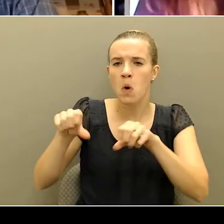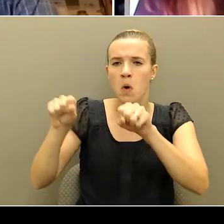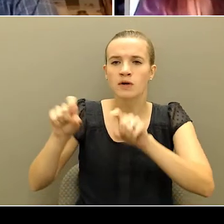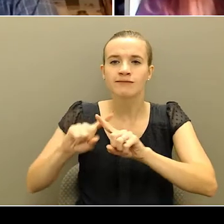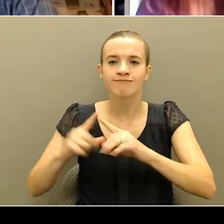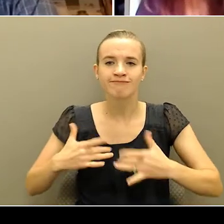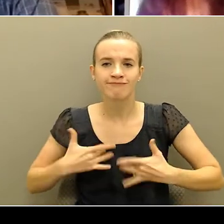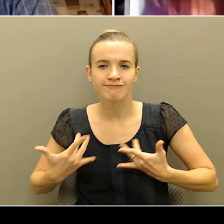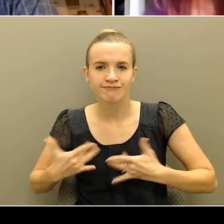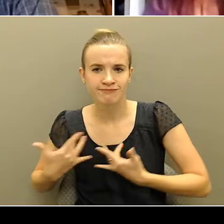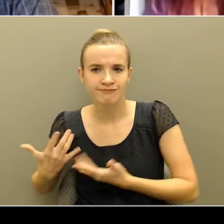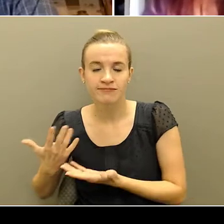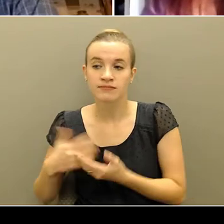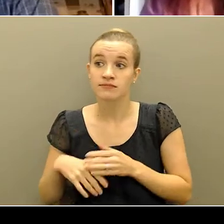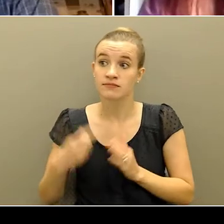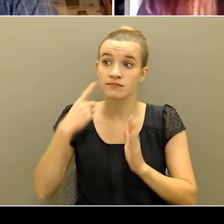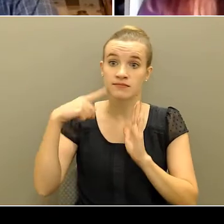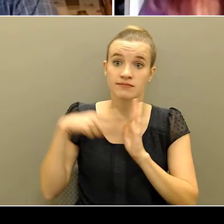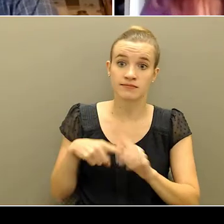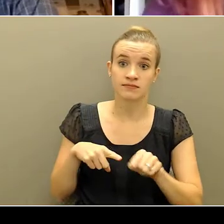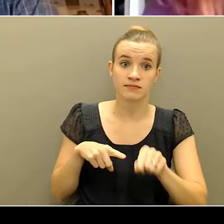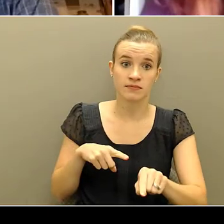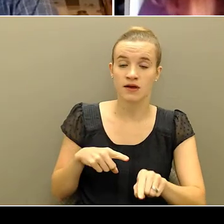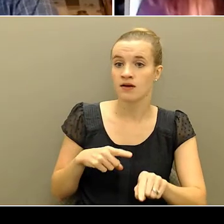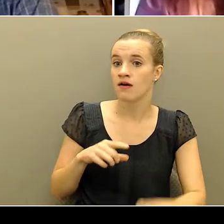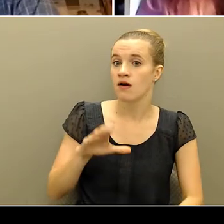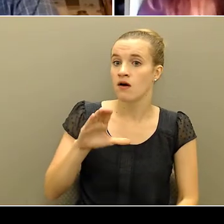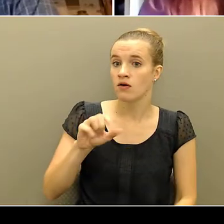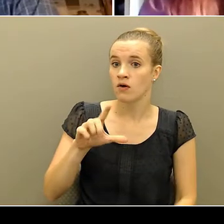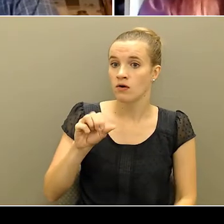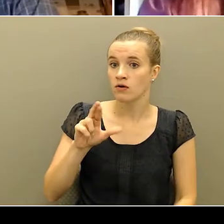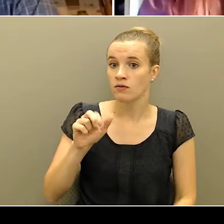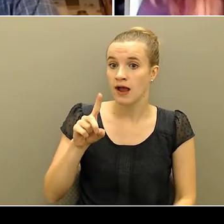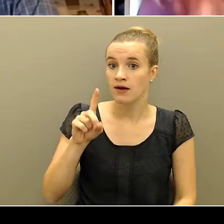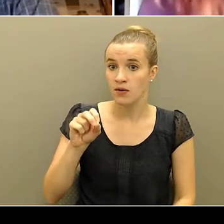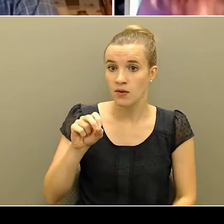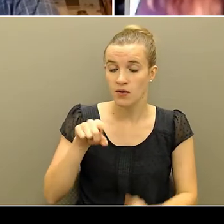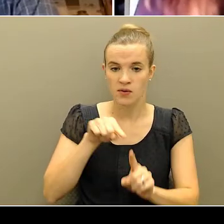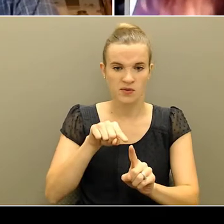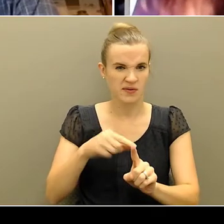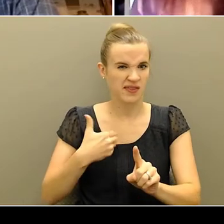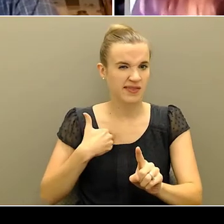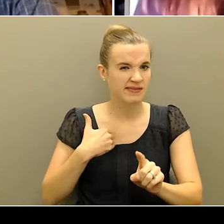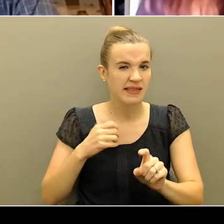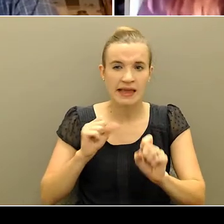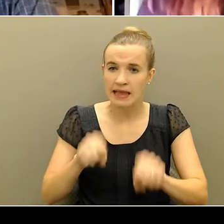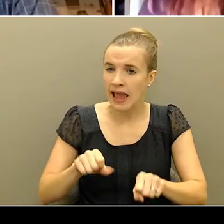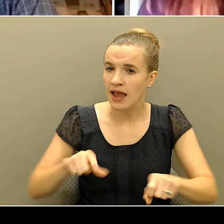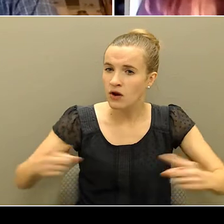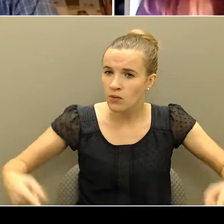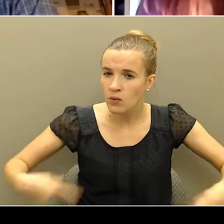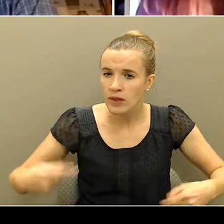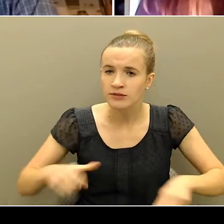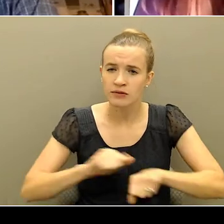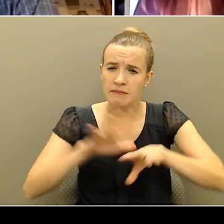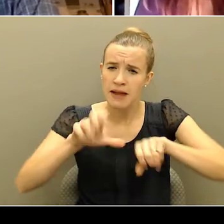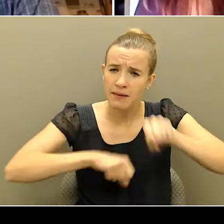know, basically zip lining across a canyon, horseback riding, you know, to like tennis, and all these different kinds of sports. So it can really allow